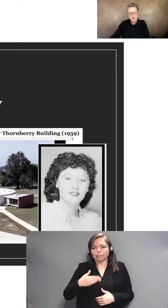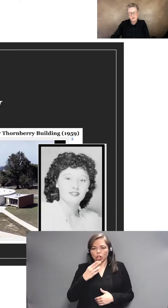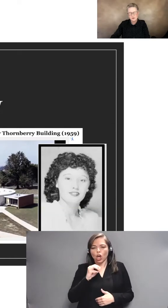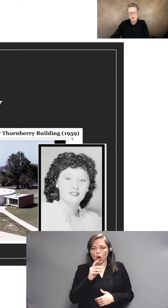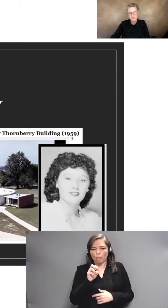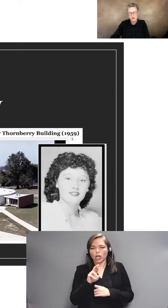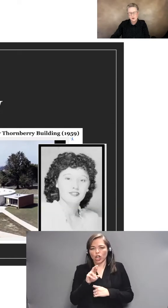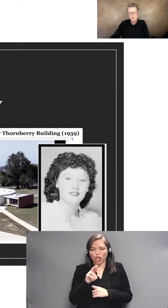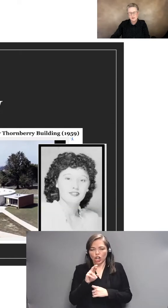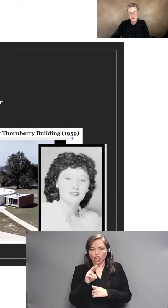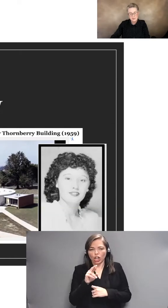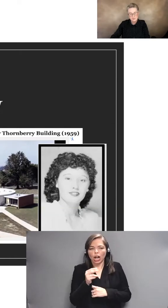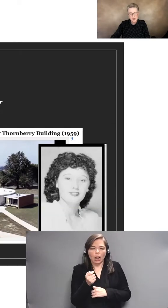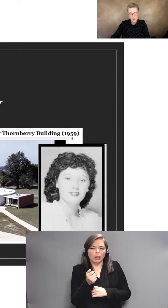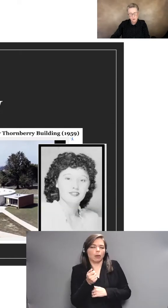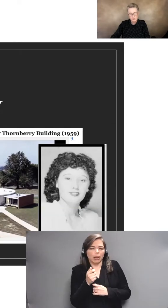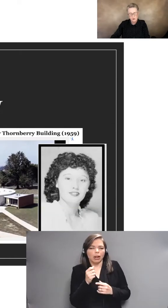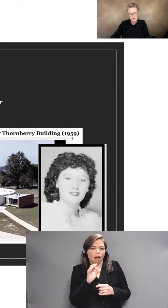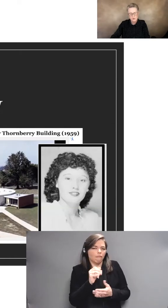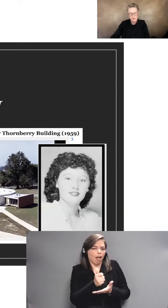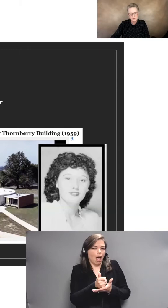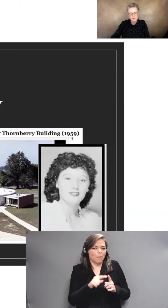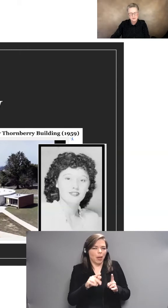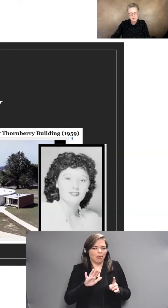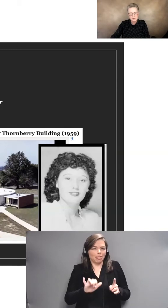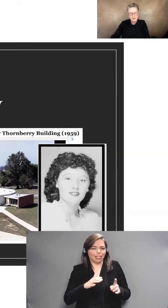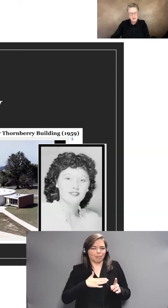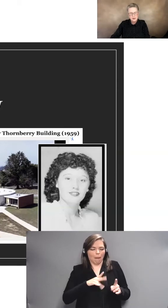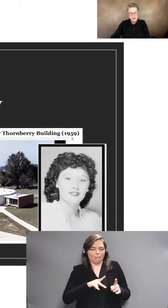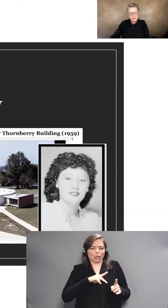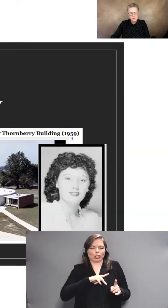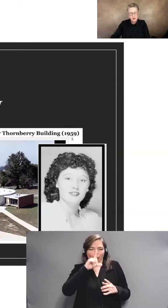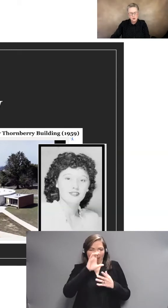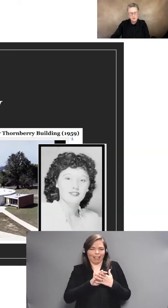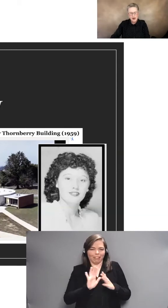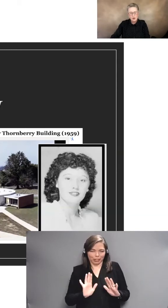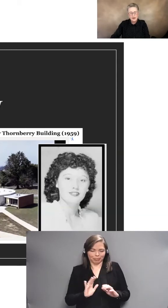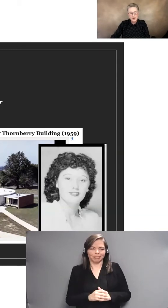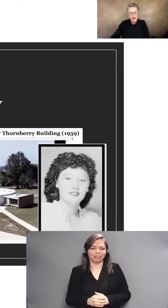a little bit of help, but that's my own personal belief, so now we have